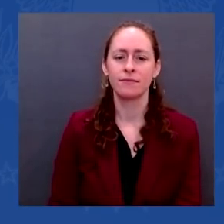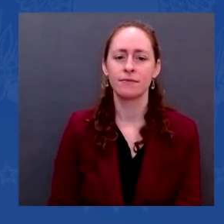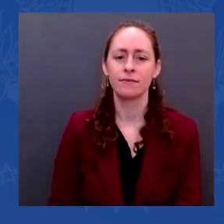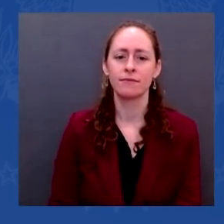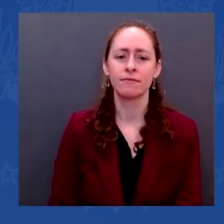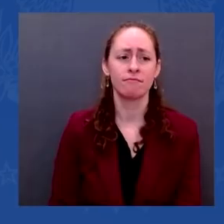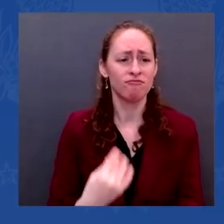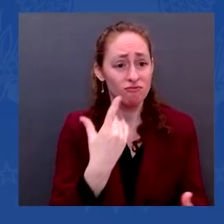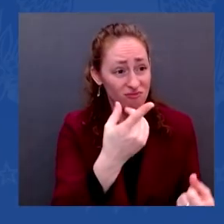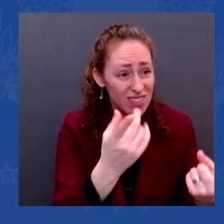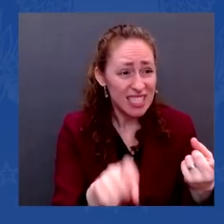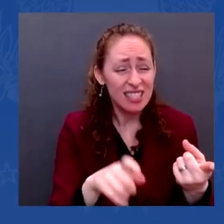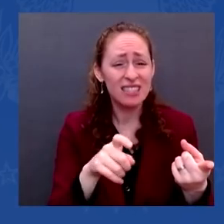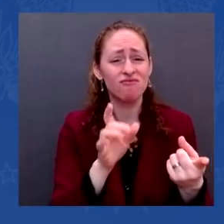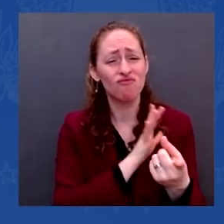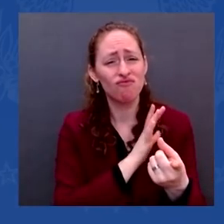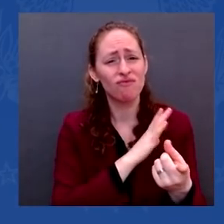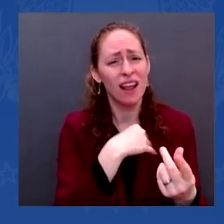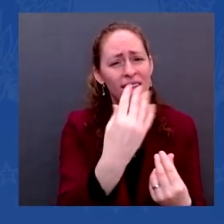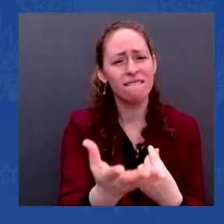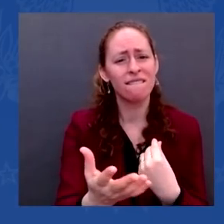Let us see the light in all your people